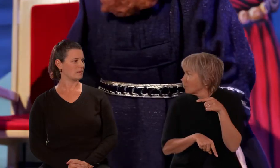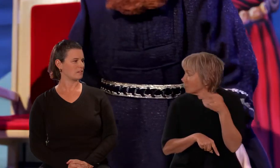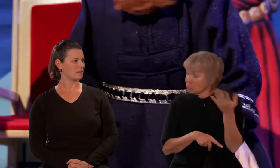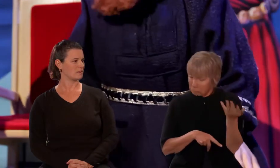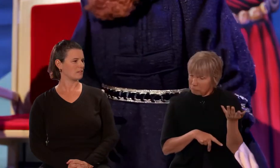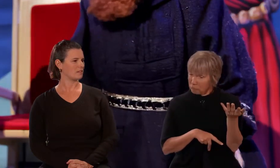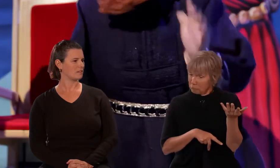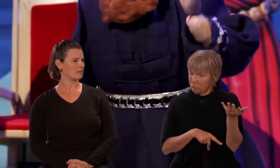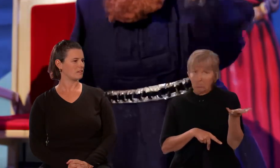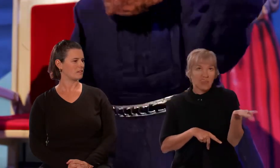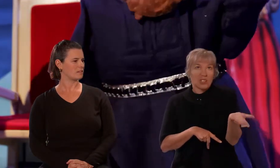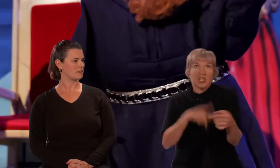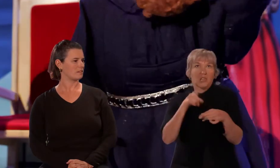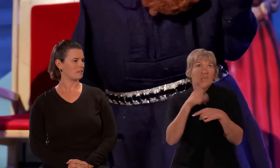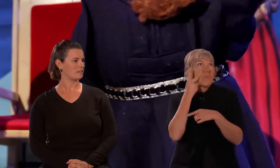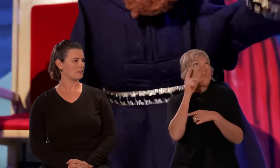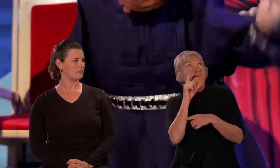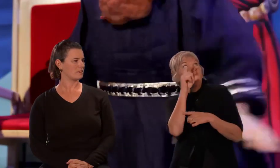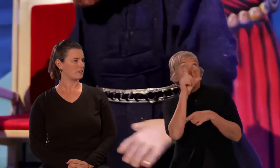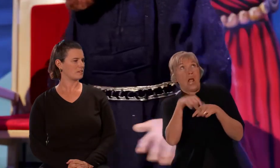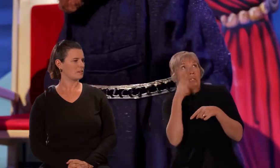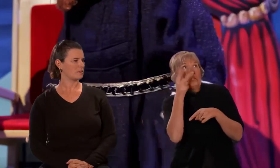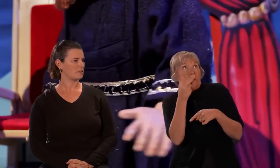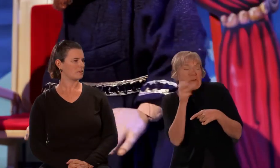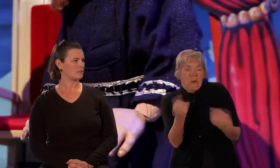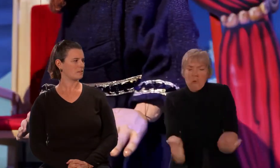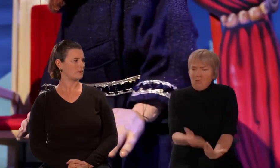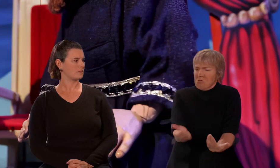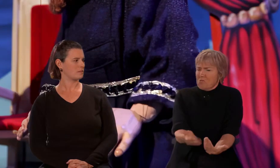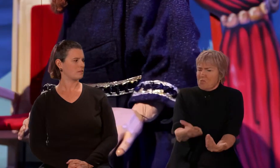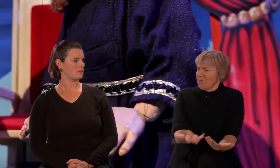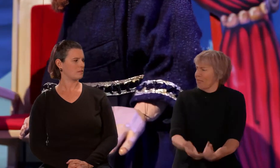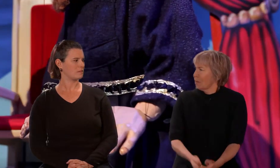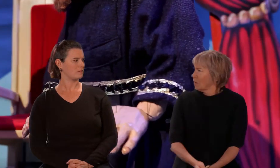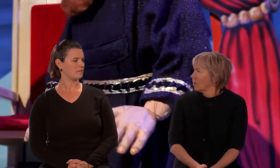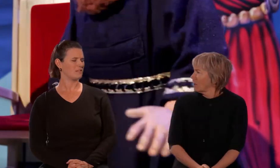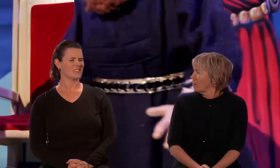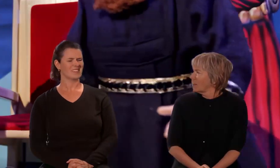Then, she will not be able to see the moon when it shines in the sky. [King] No, no, no!